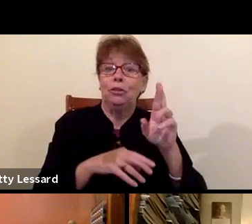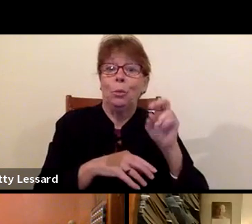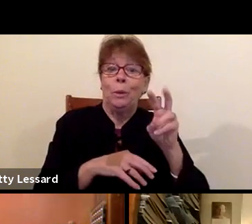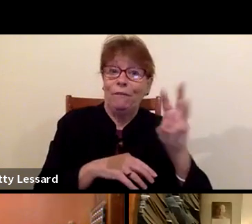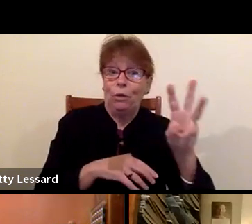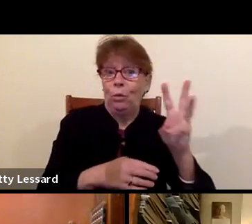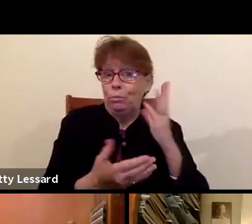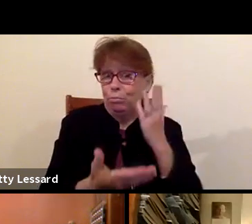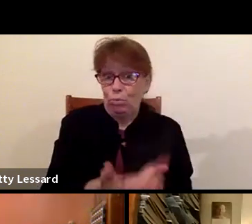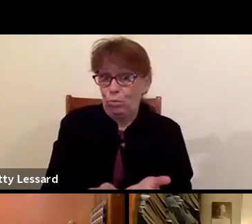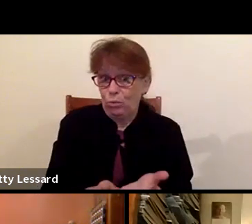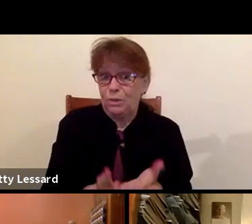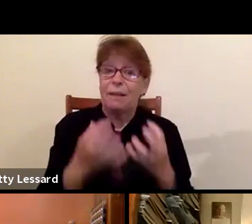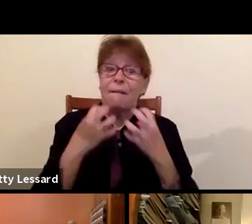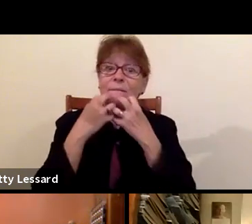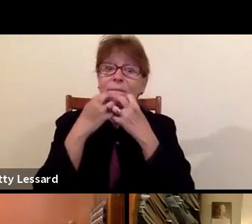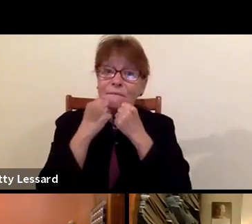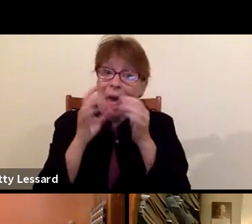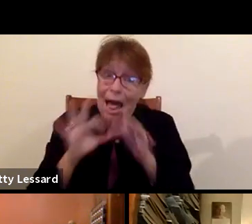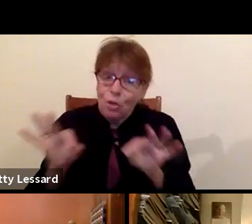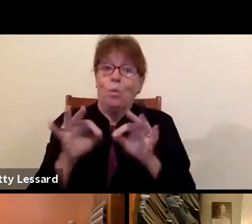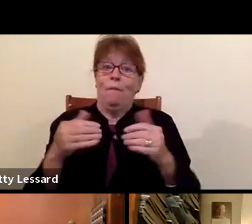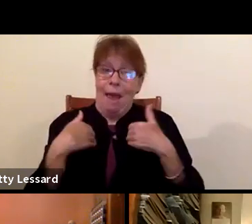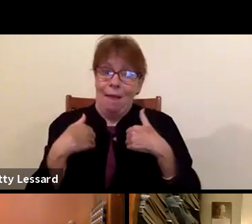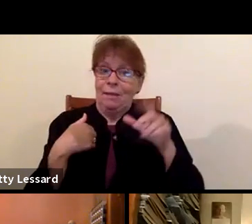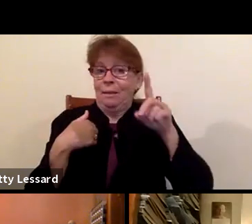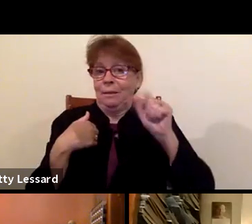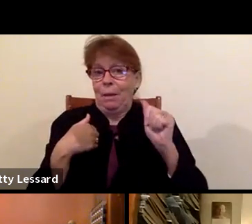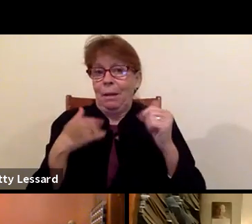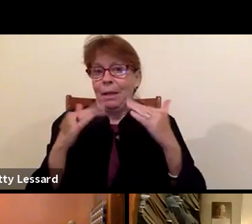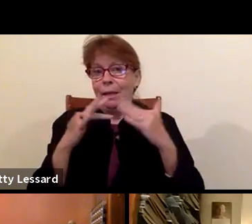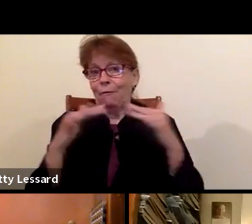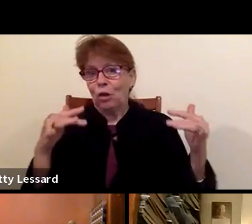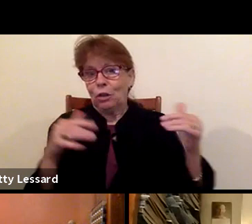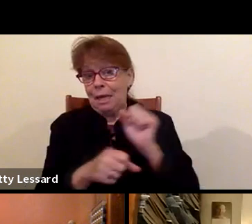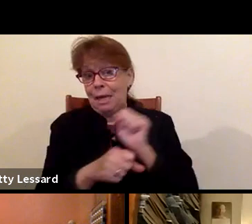that hitting their balance sheet.